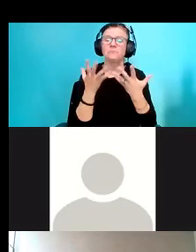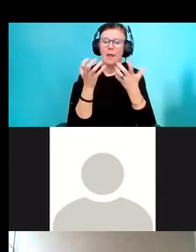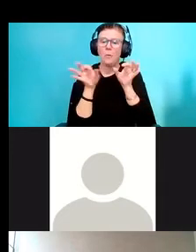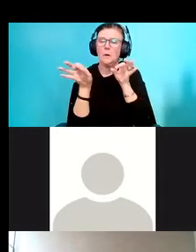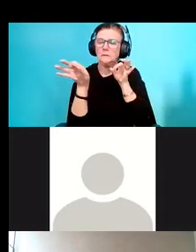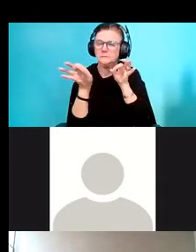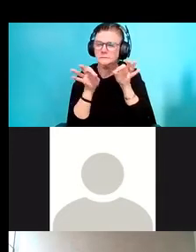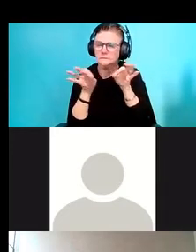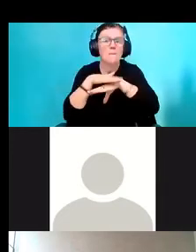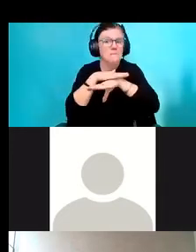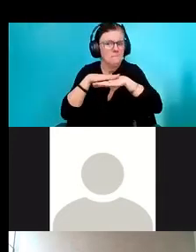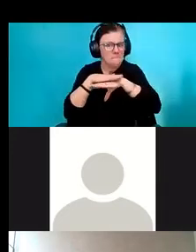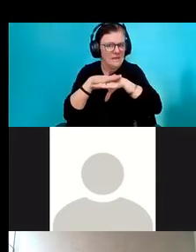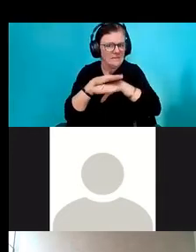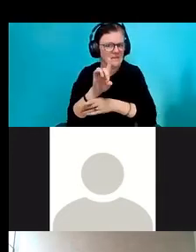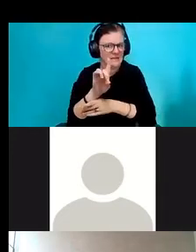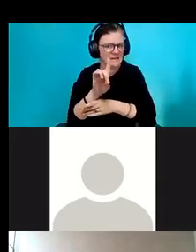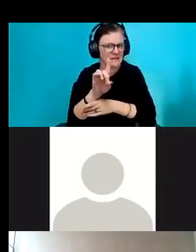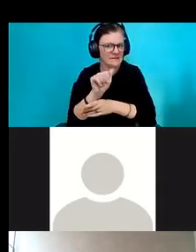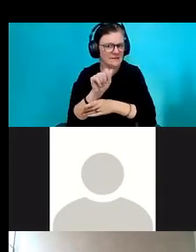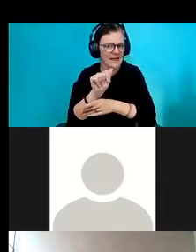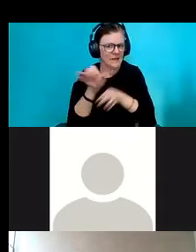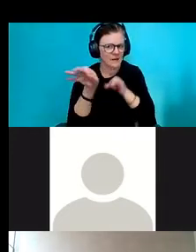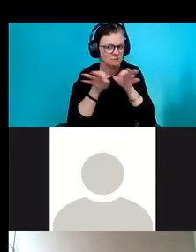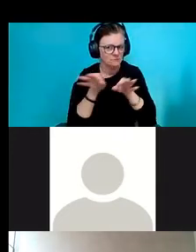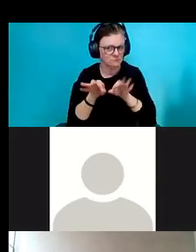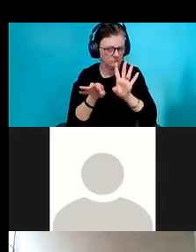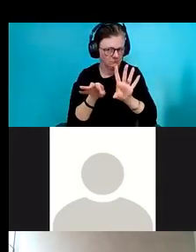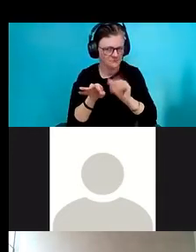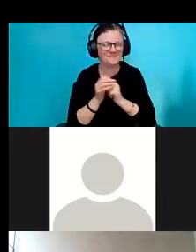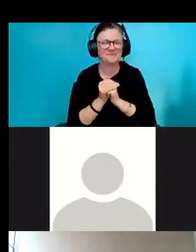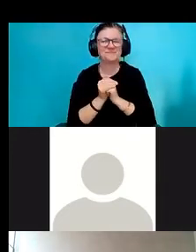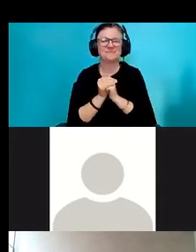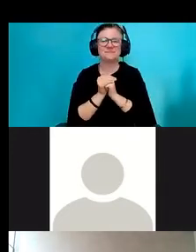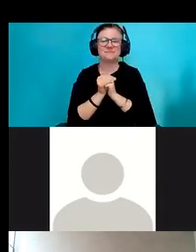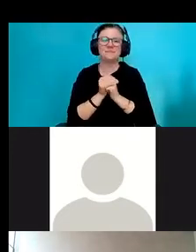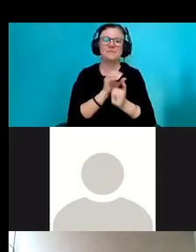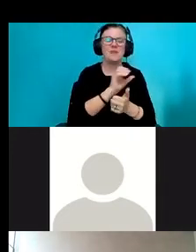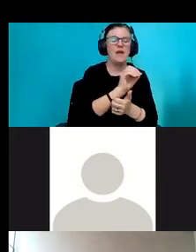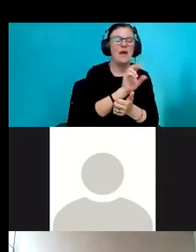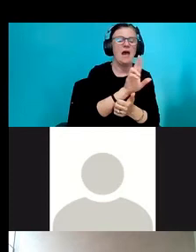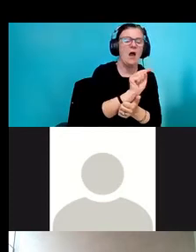at this point in today's conversation. This idea of outputs versus outcomes